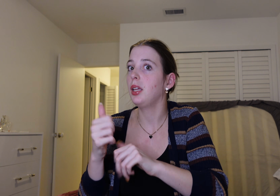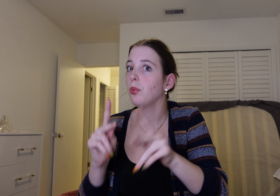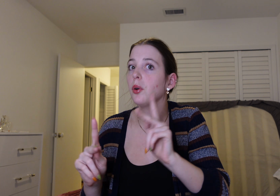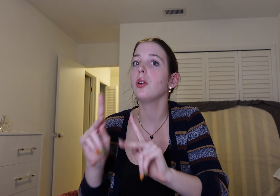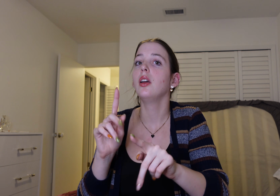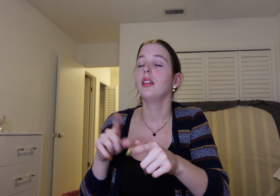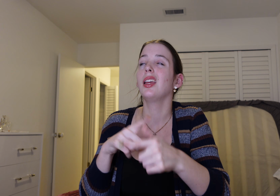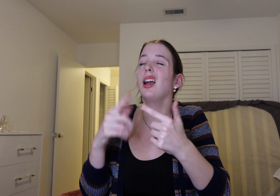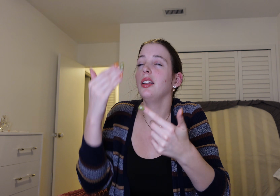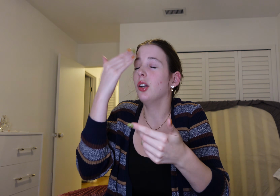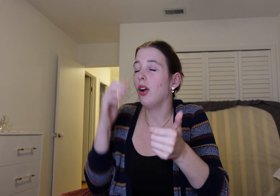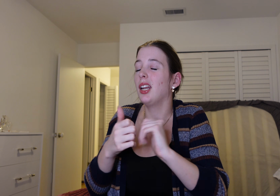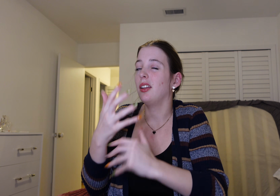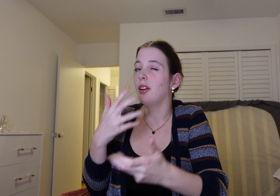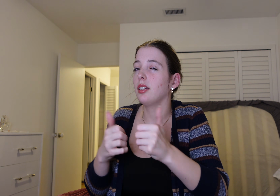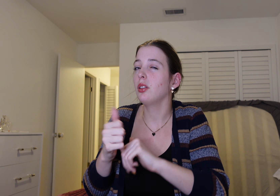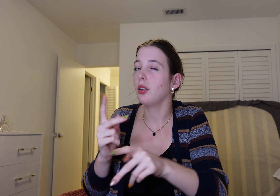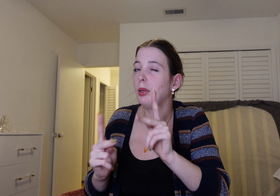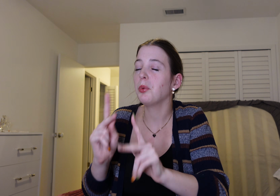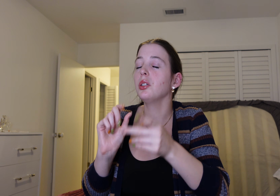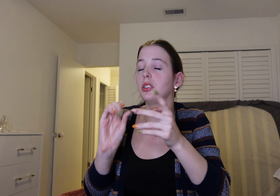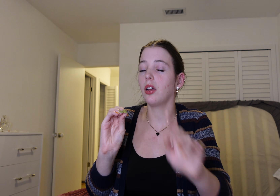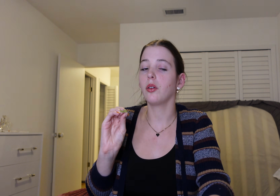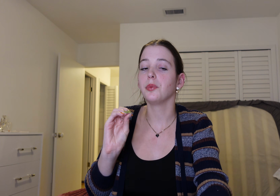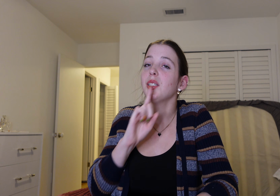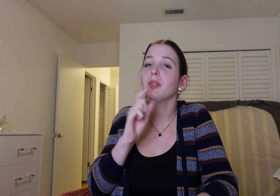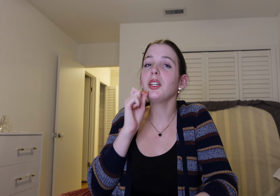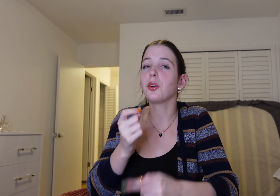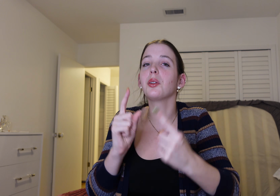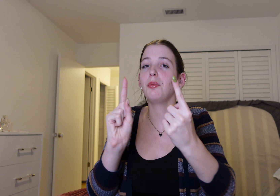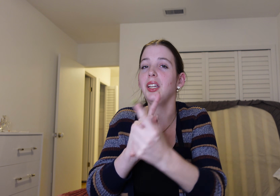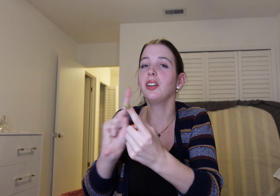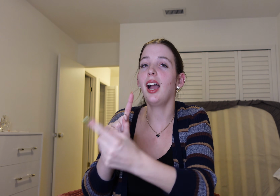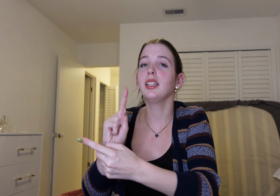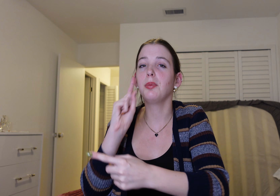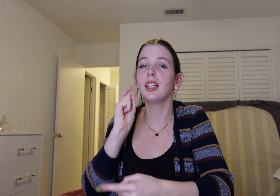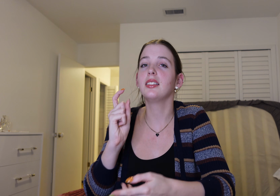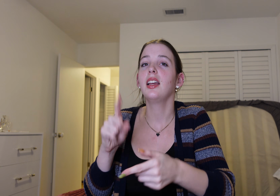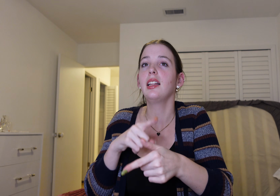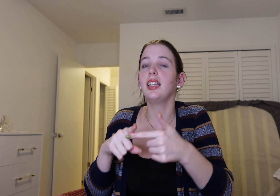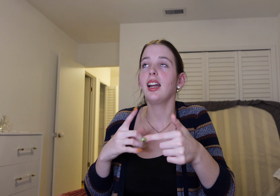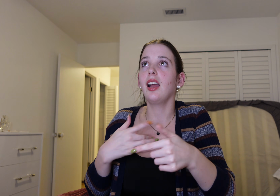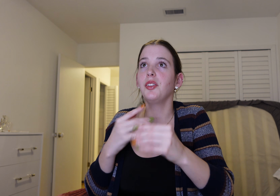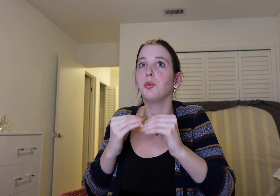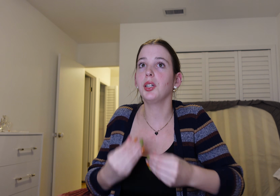people then I know how to interact with other people so it's really cool to meet you guys because then I feel more